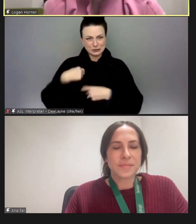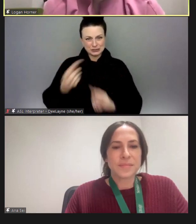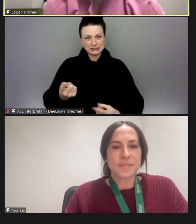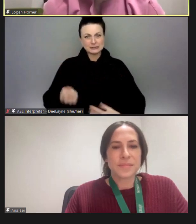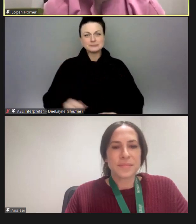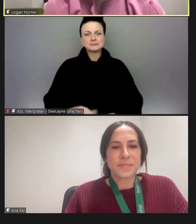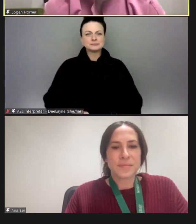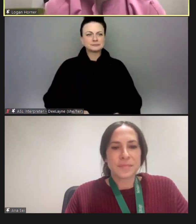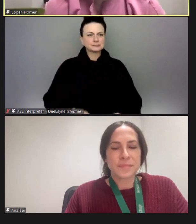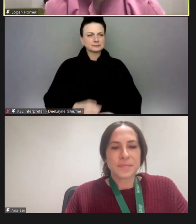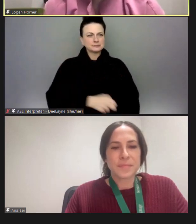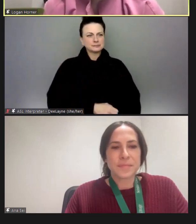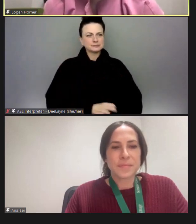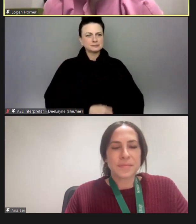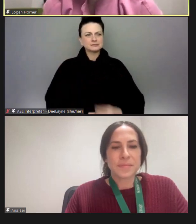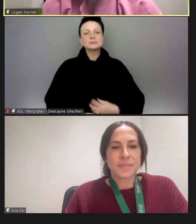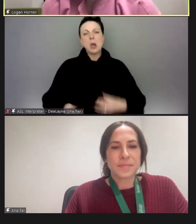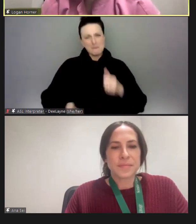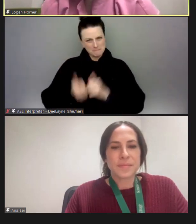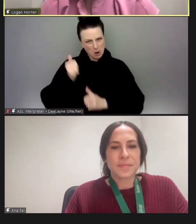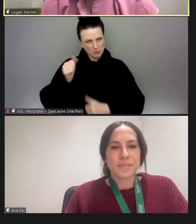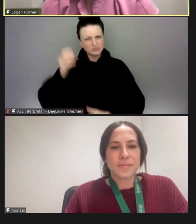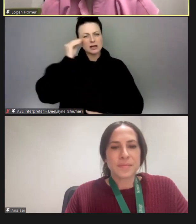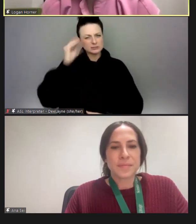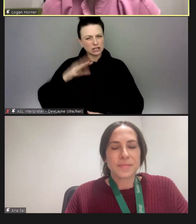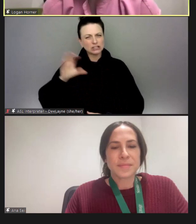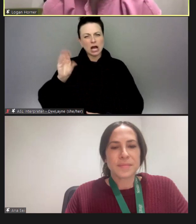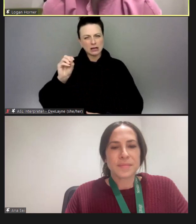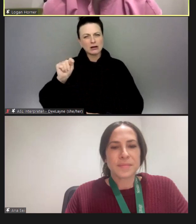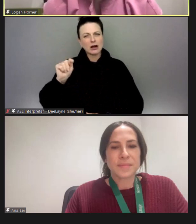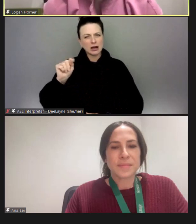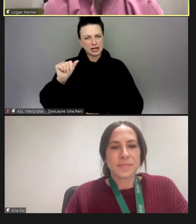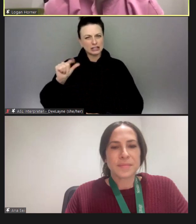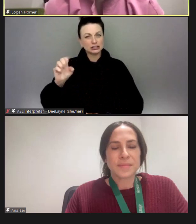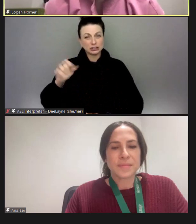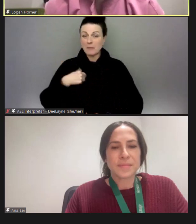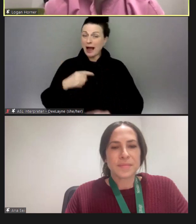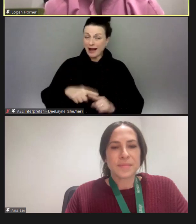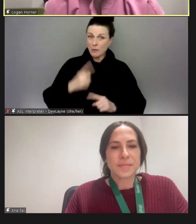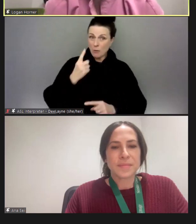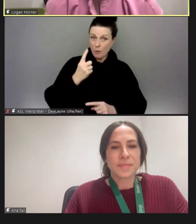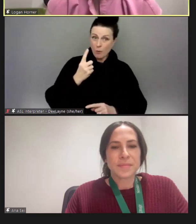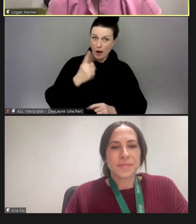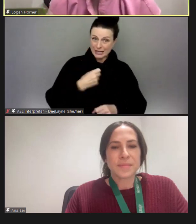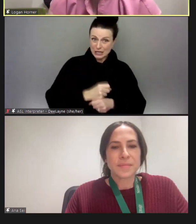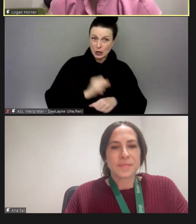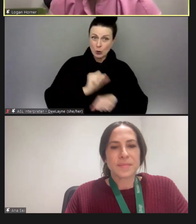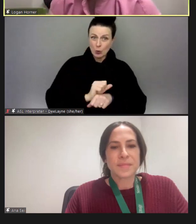that has been at sunshine Cottage but I